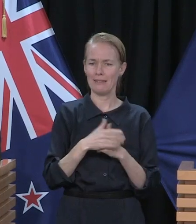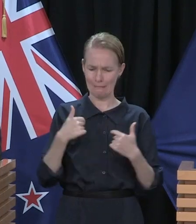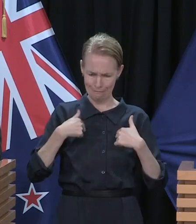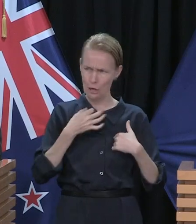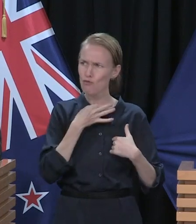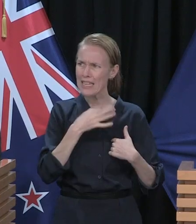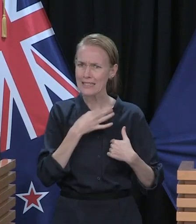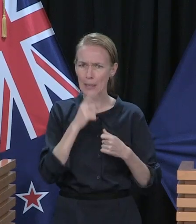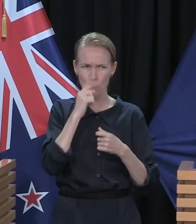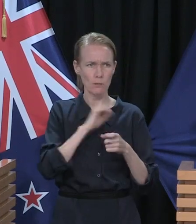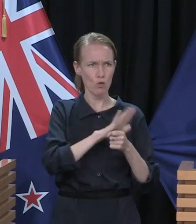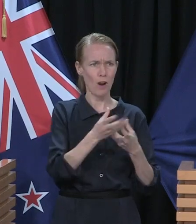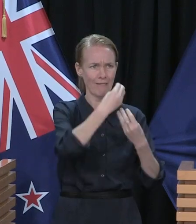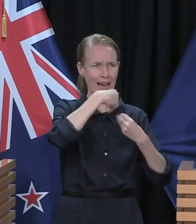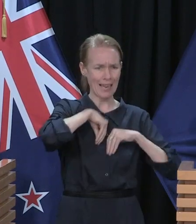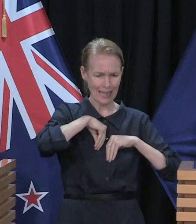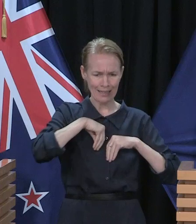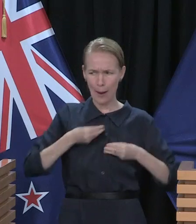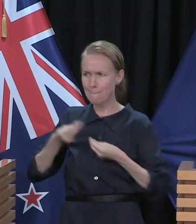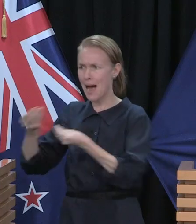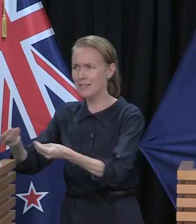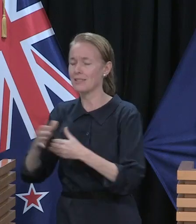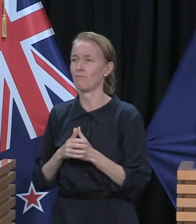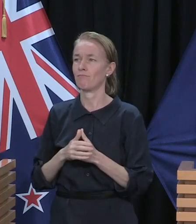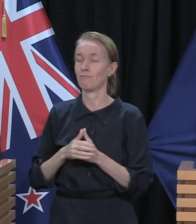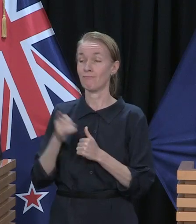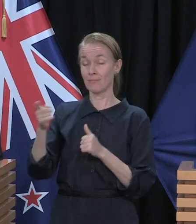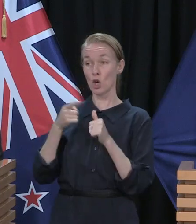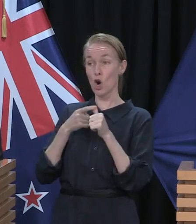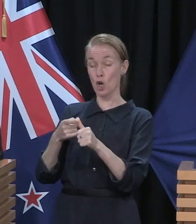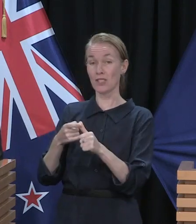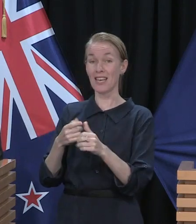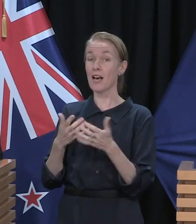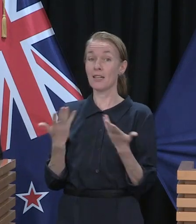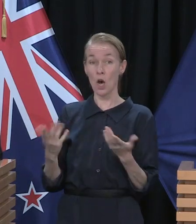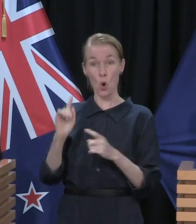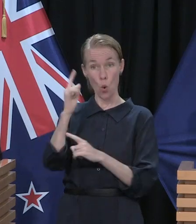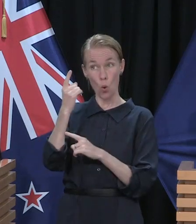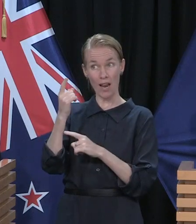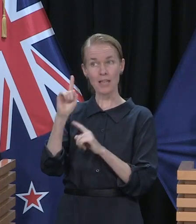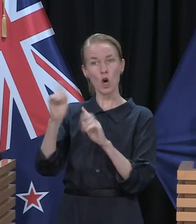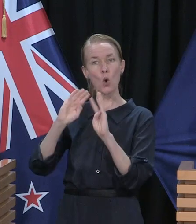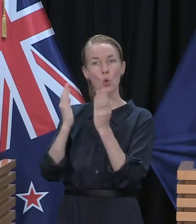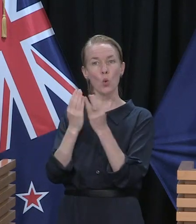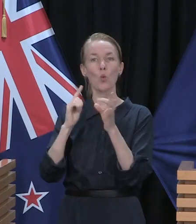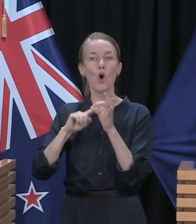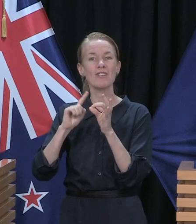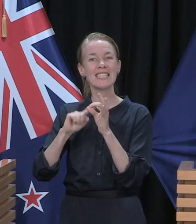advice I have received is that now Jet Park, where the quarantine is taking place - that is a dedicated staffing